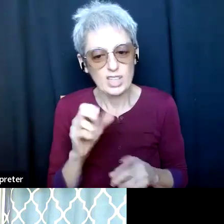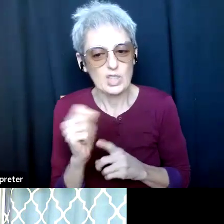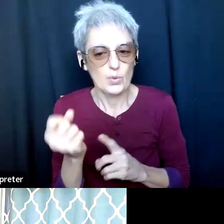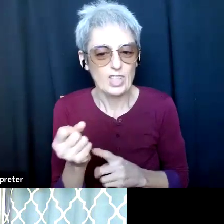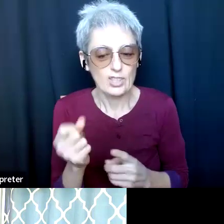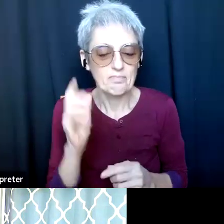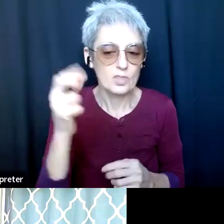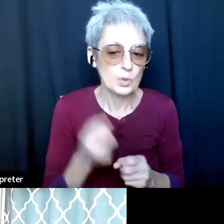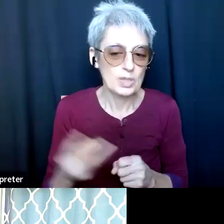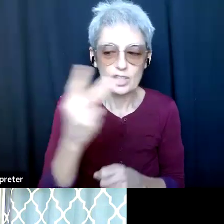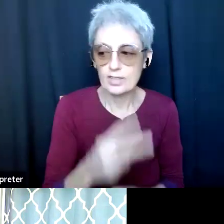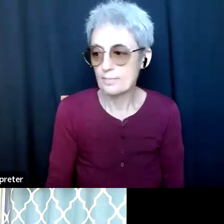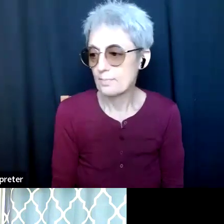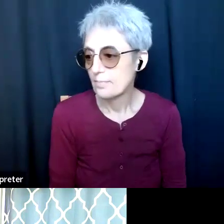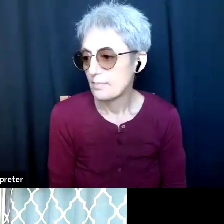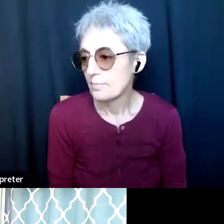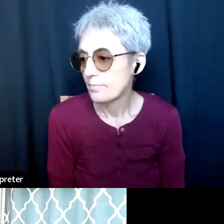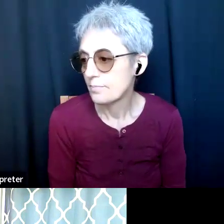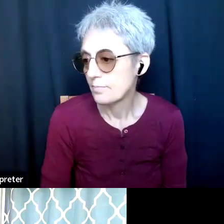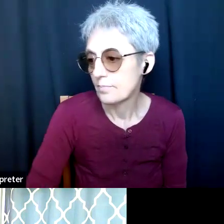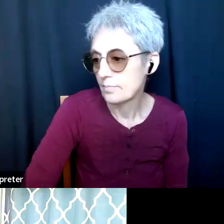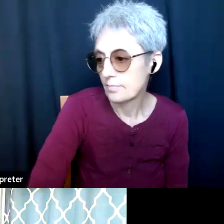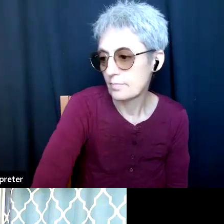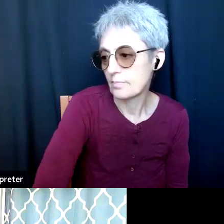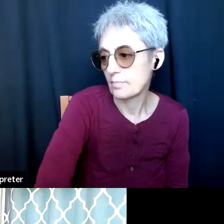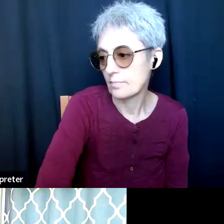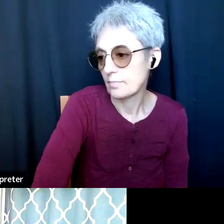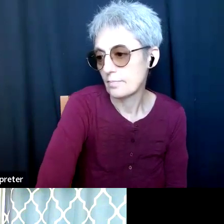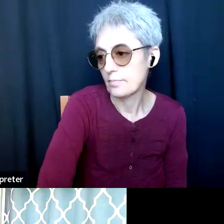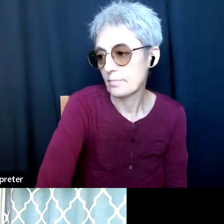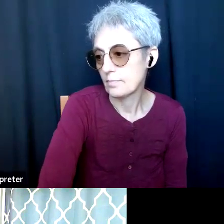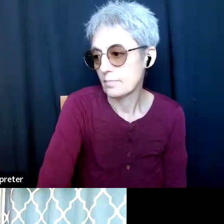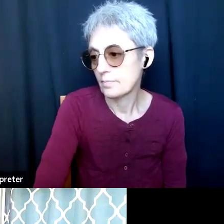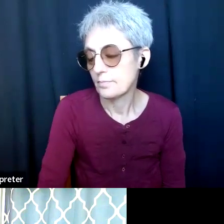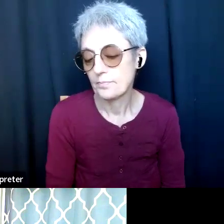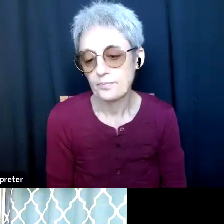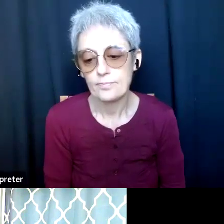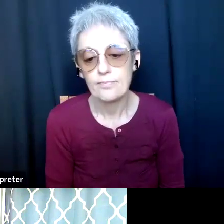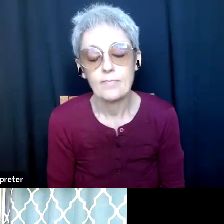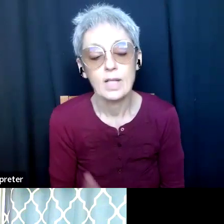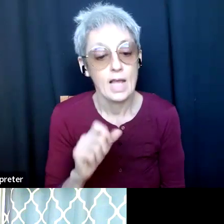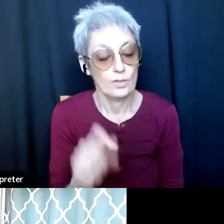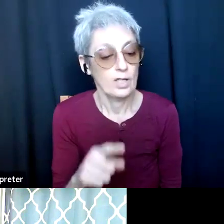I think they confirm that this is happening in the clinic in everyday life.